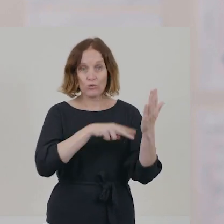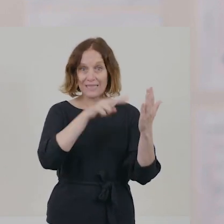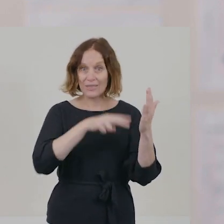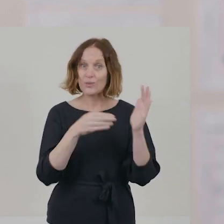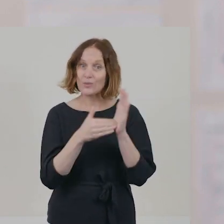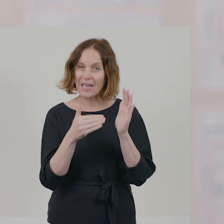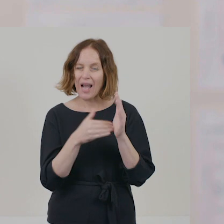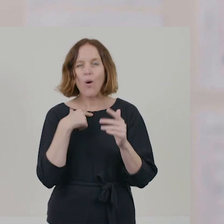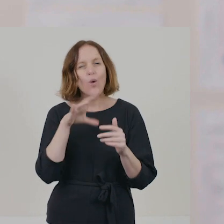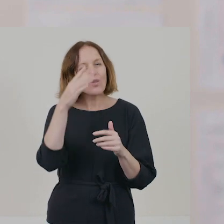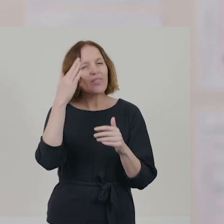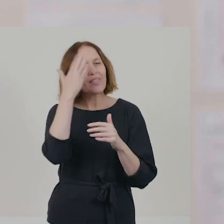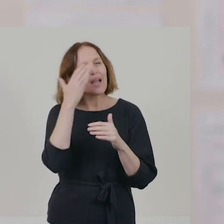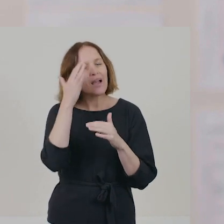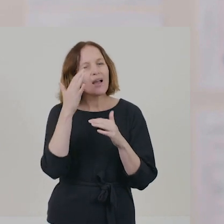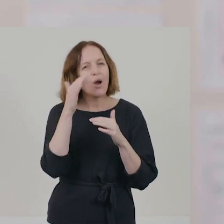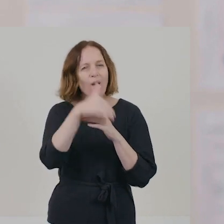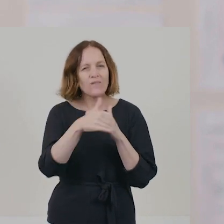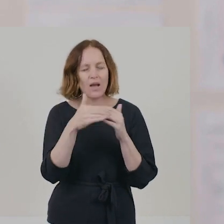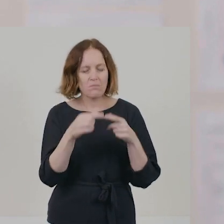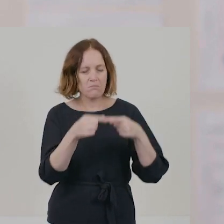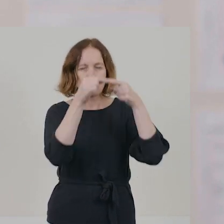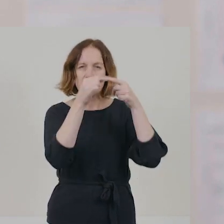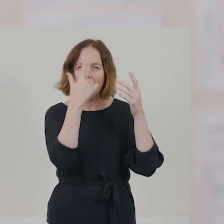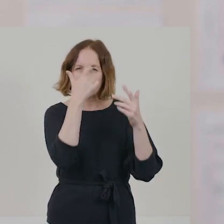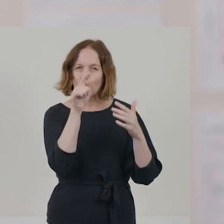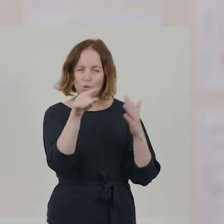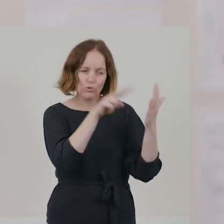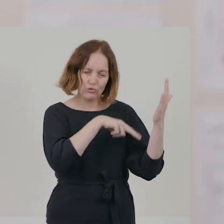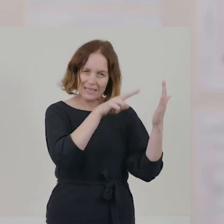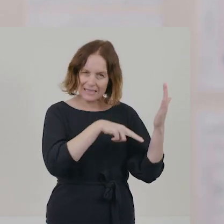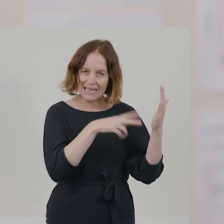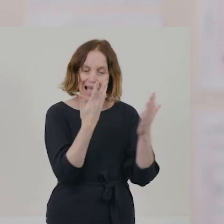While you are reading today, think about the main idea of what you read.